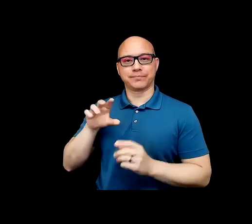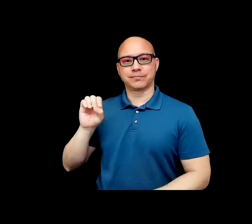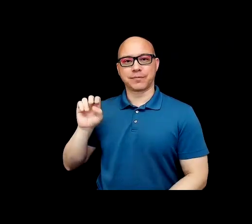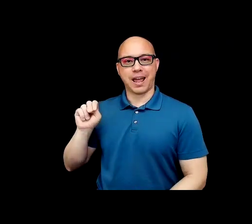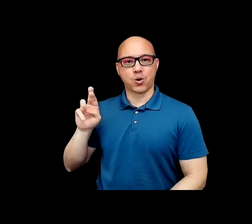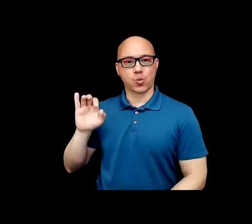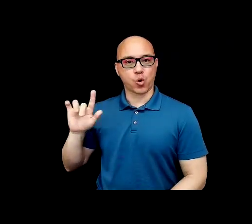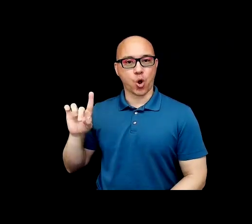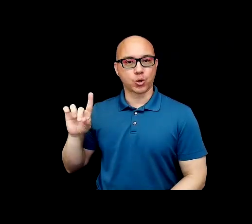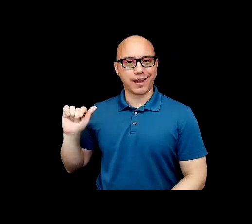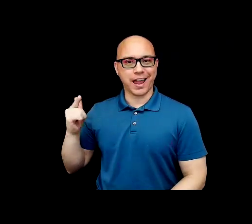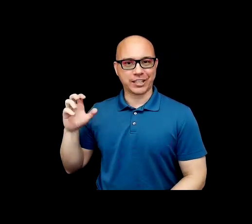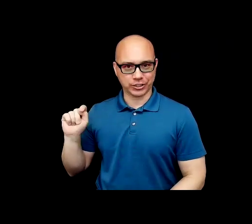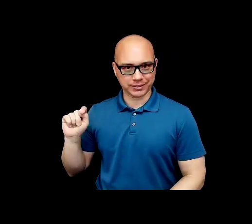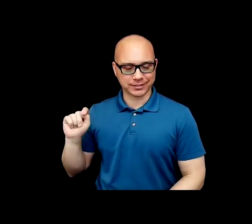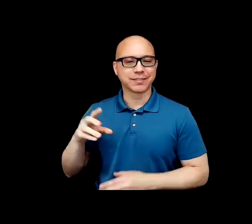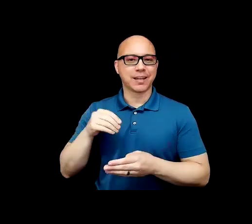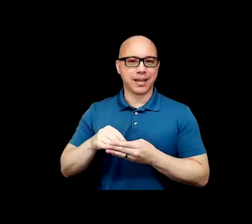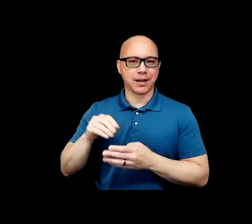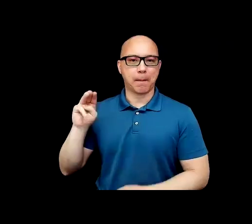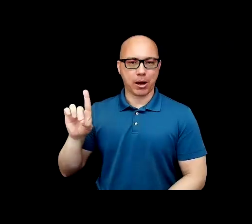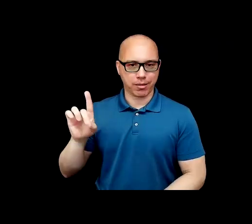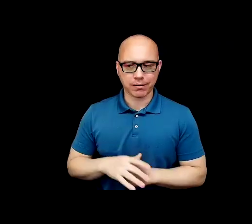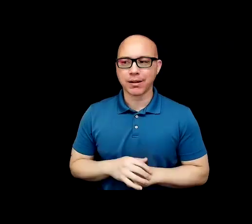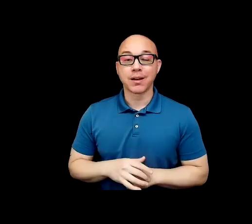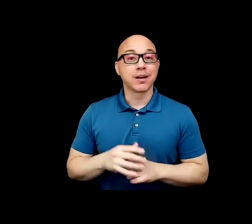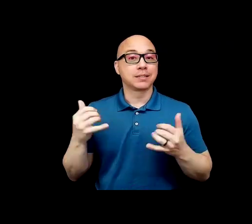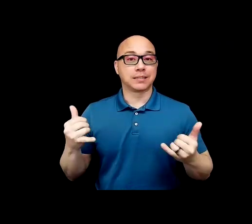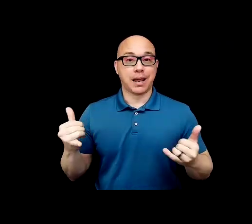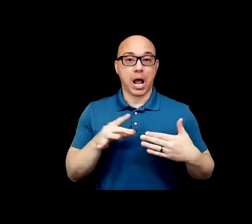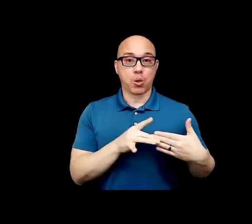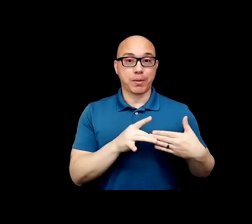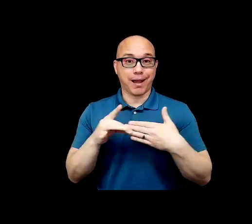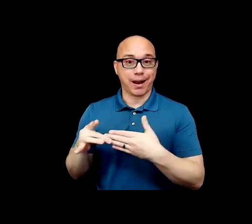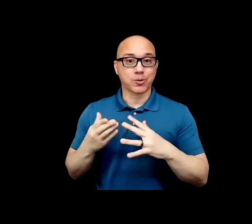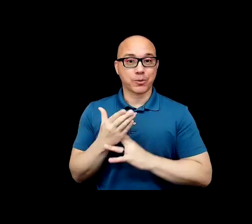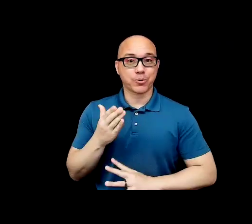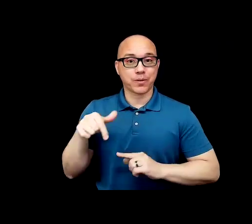Solutions in Baltimore, Maryland. Today I will be guiding you through this workshop called